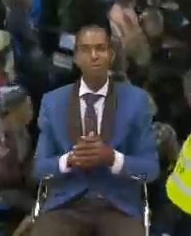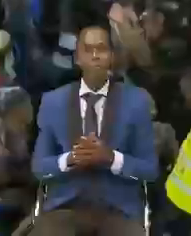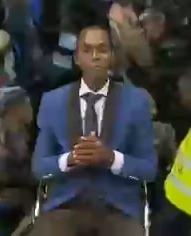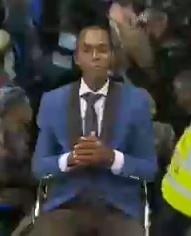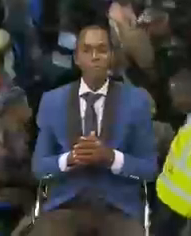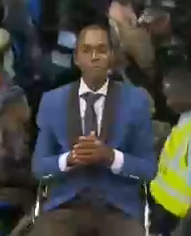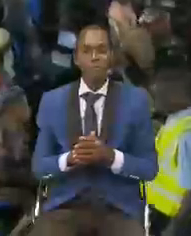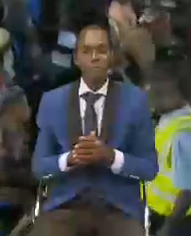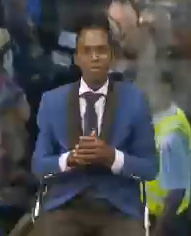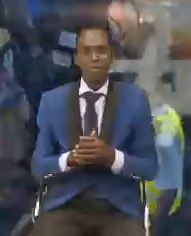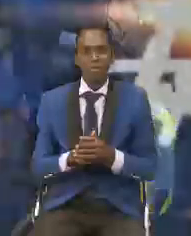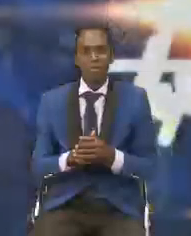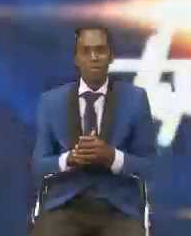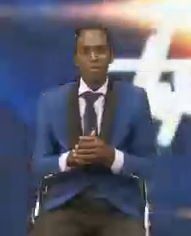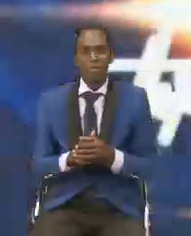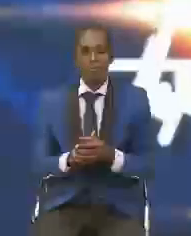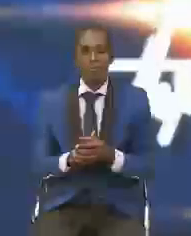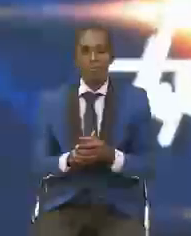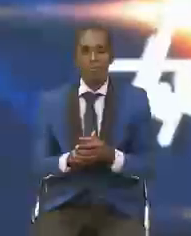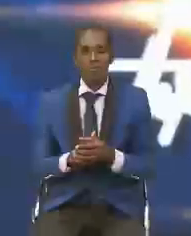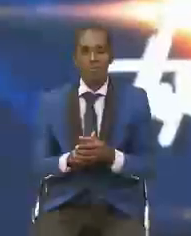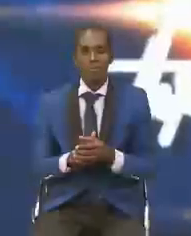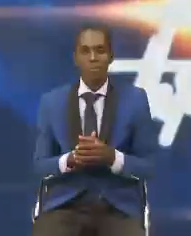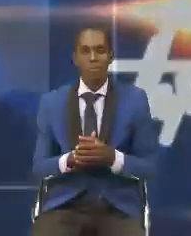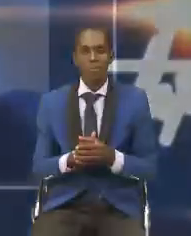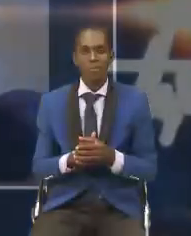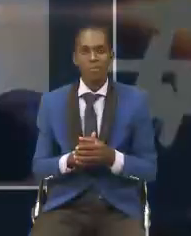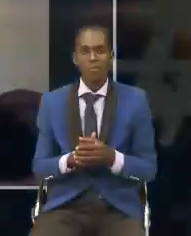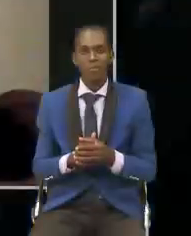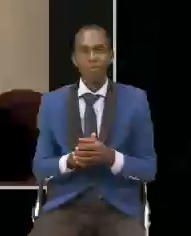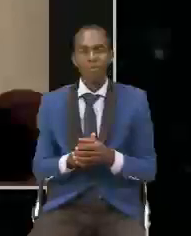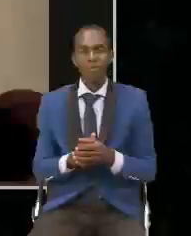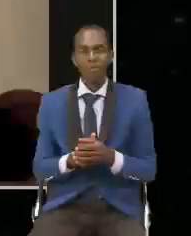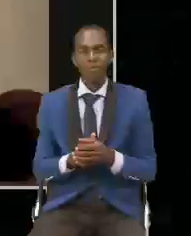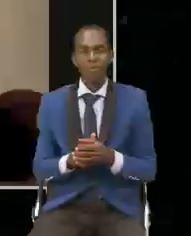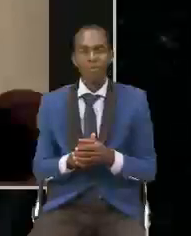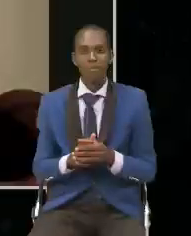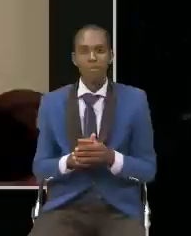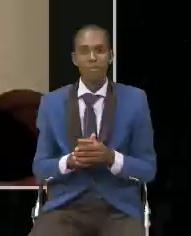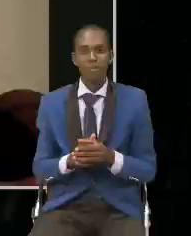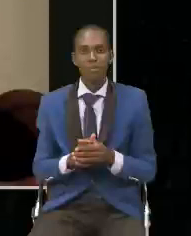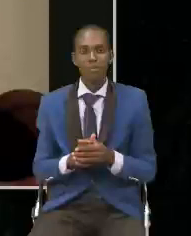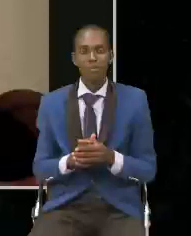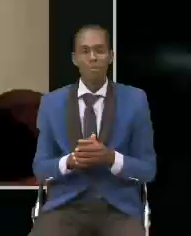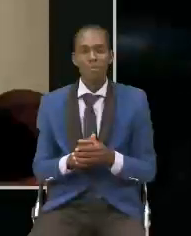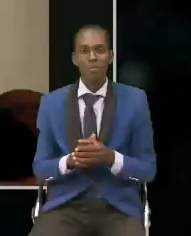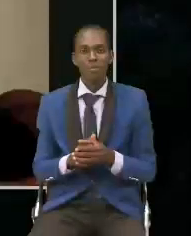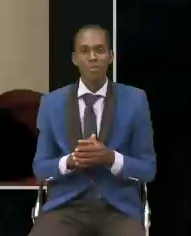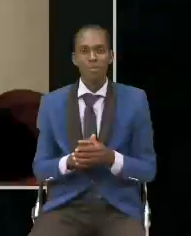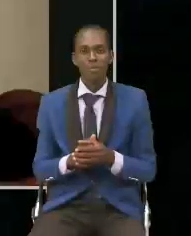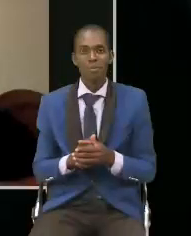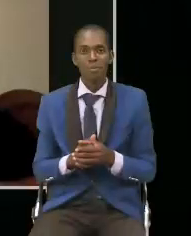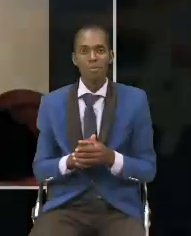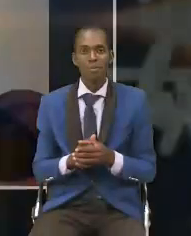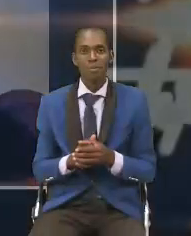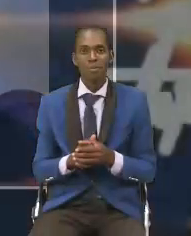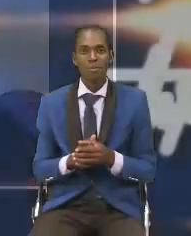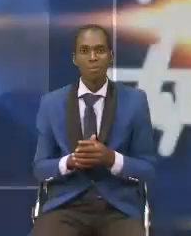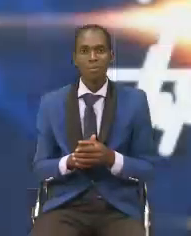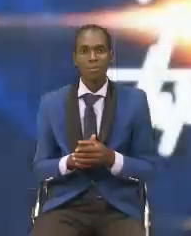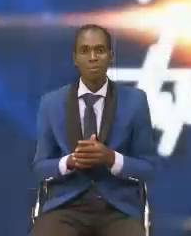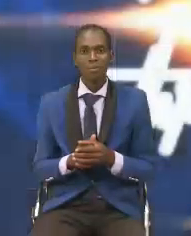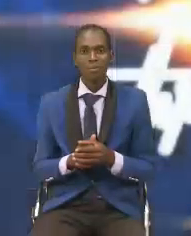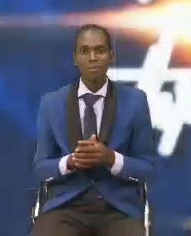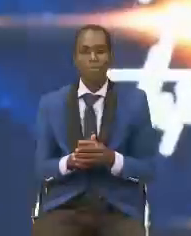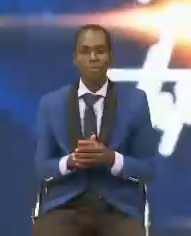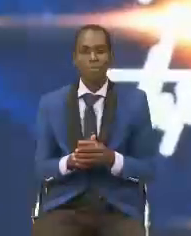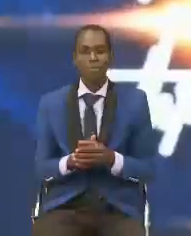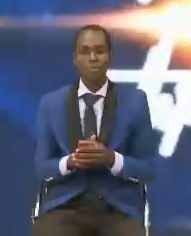internally your kidneys your lungs your pancreas everything what they call appendicitis all that